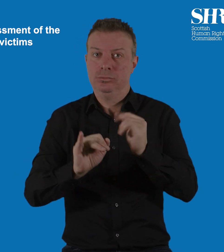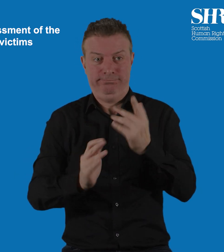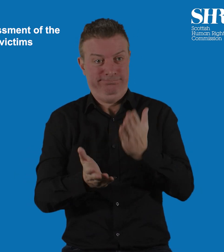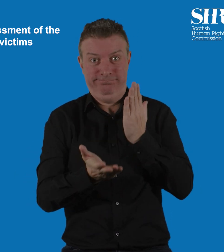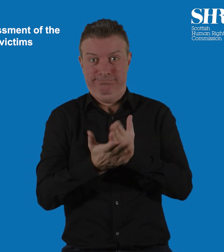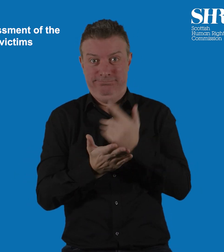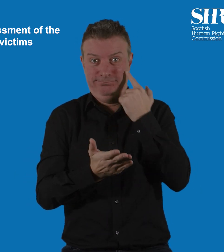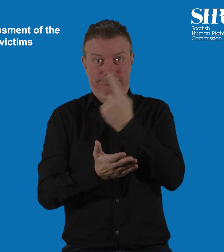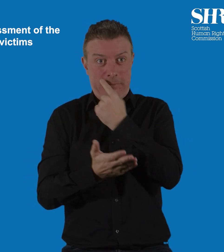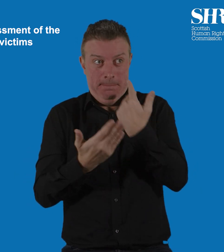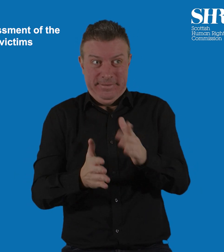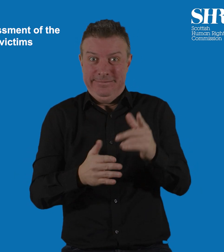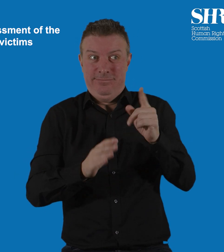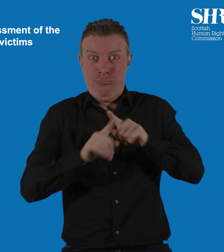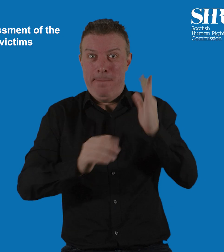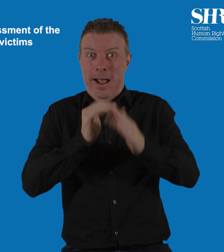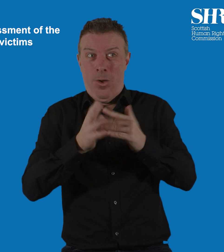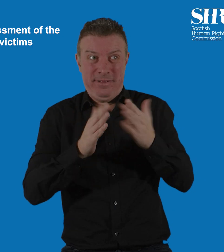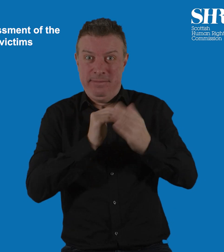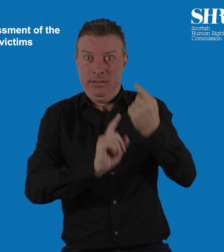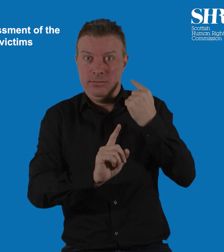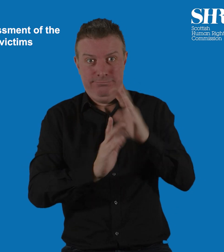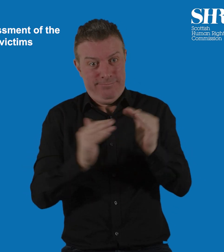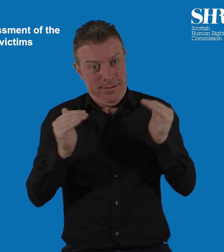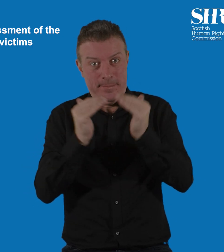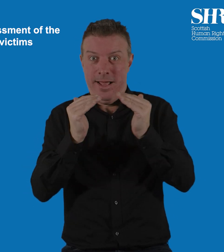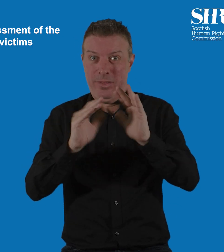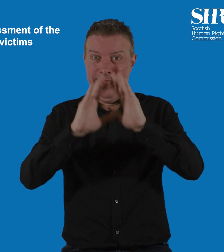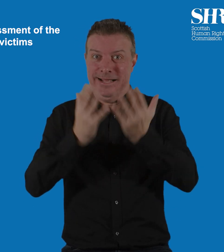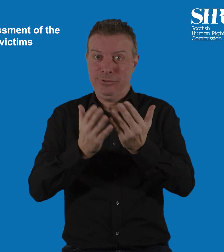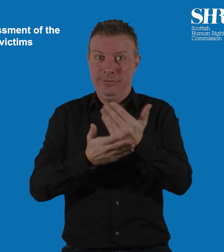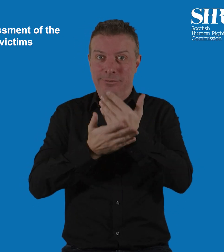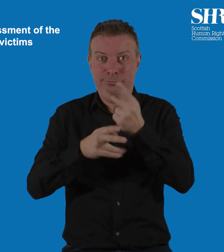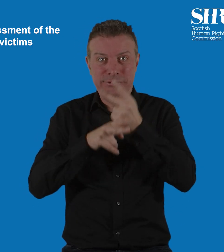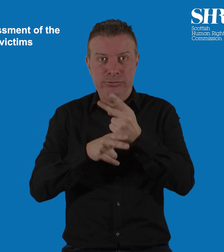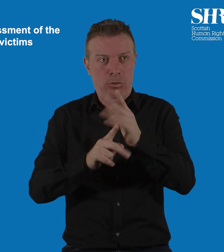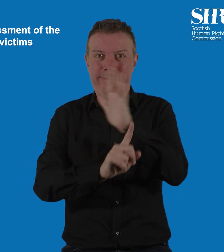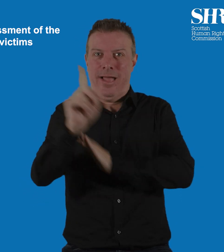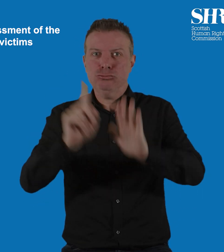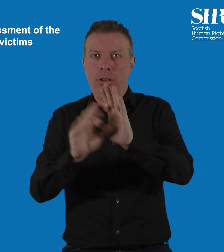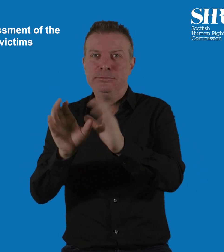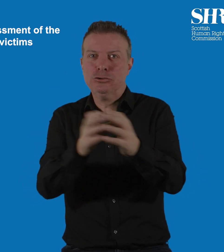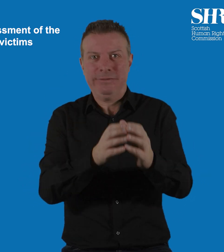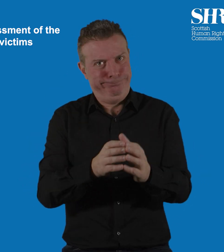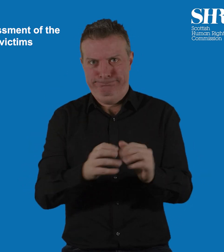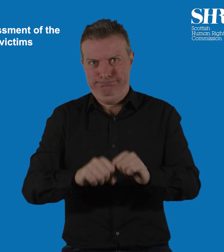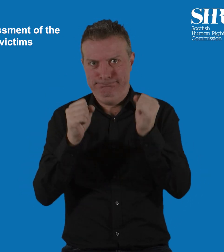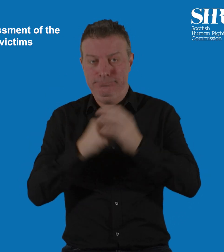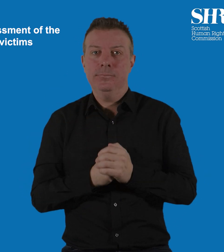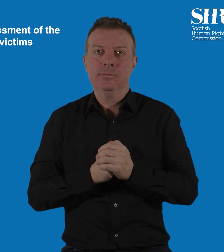These actions do not comply with international protections for national minorities.